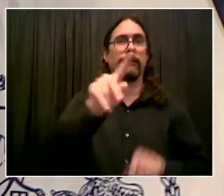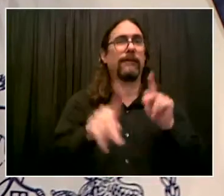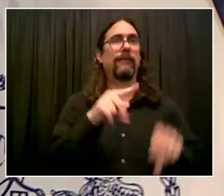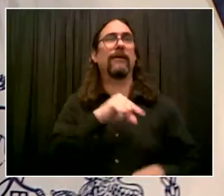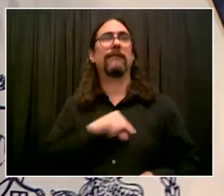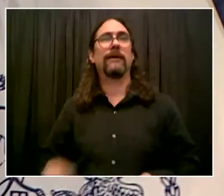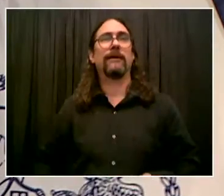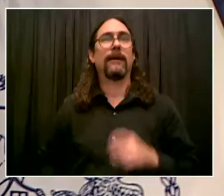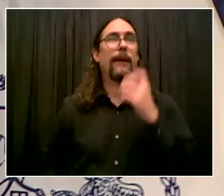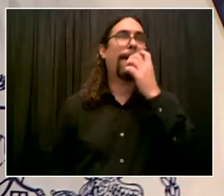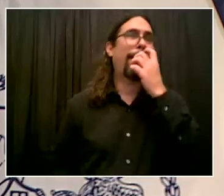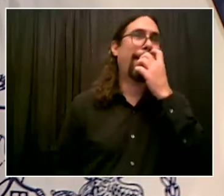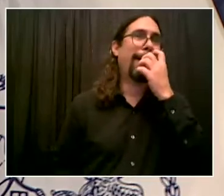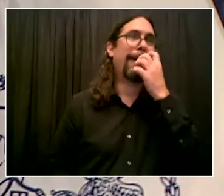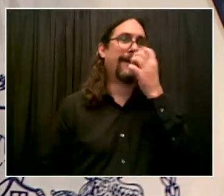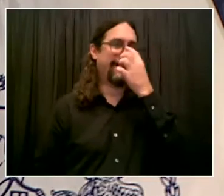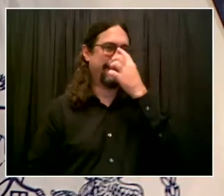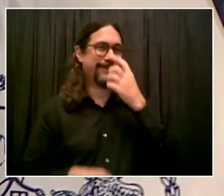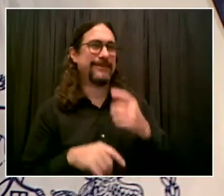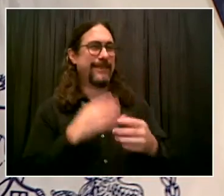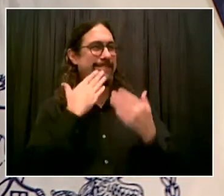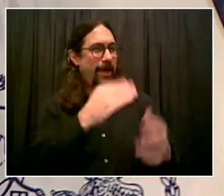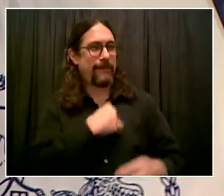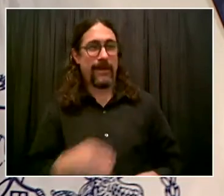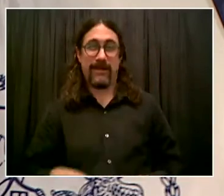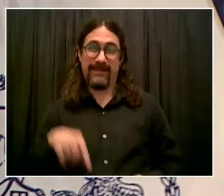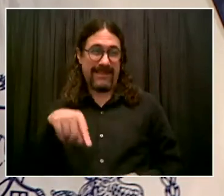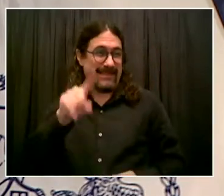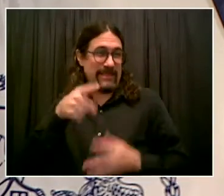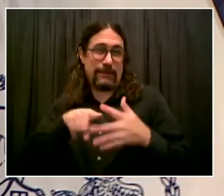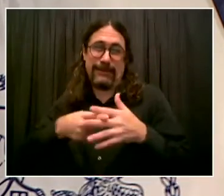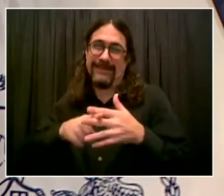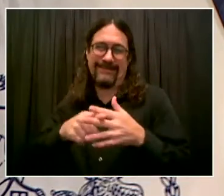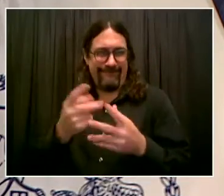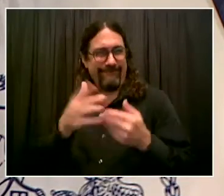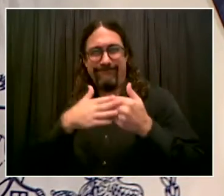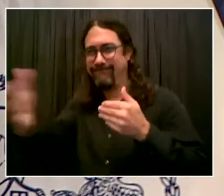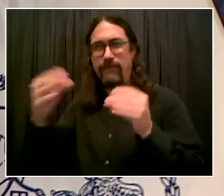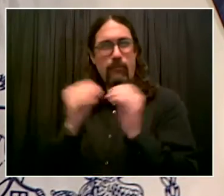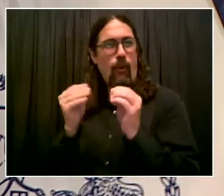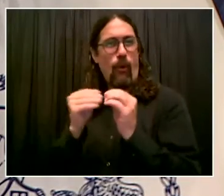IN THE QUEENS COMMUNITY. CONGRATULATIONS TO YOU. THANK YOU, WE ARE JUST GETTING